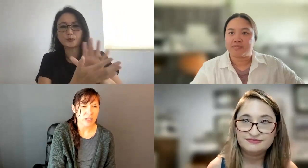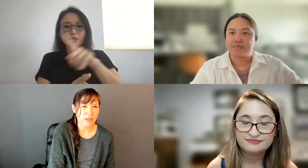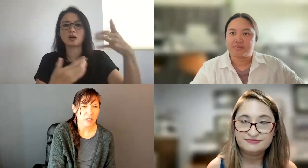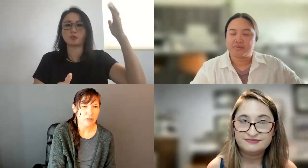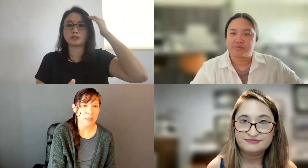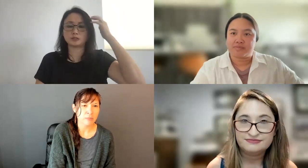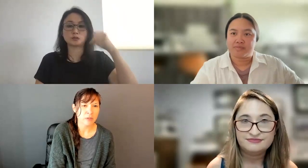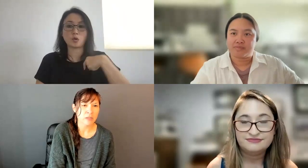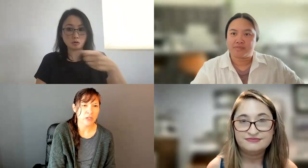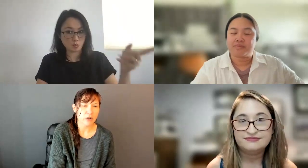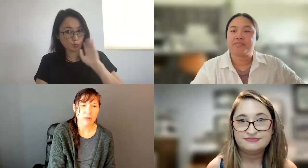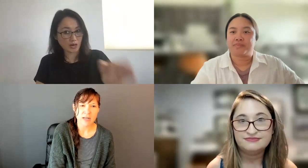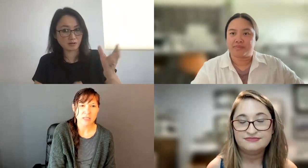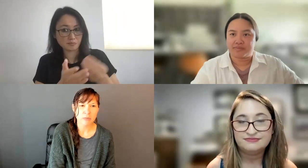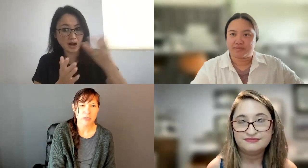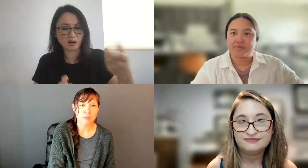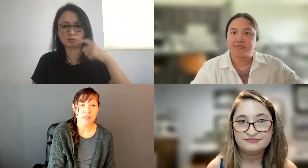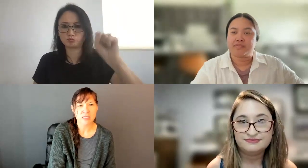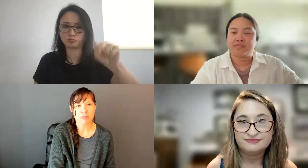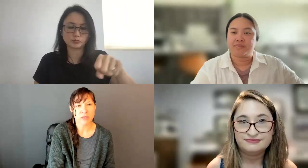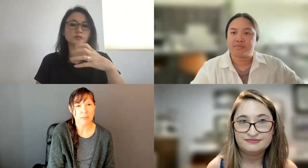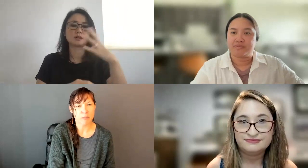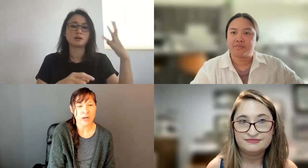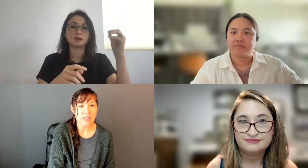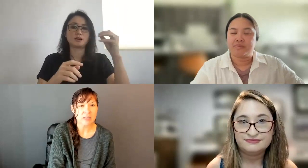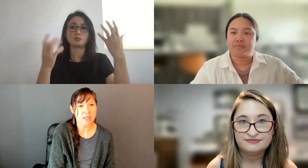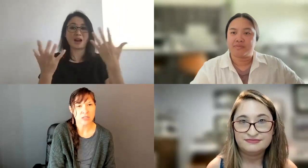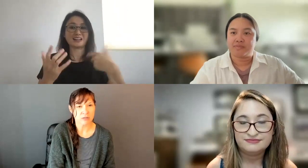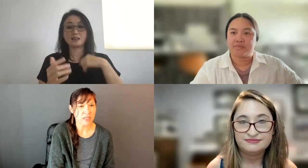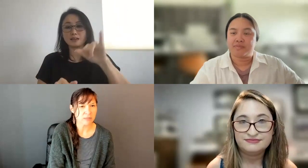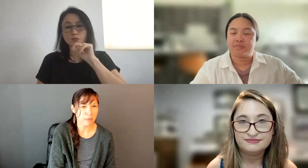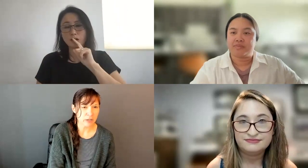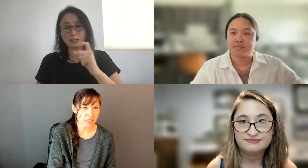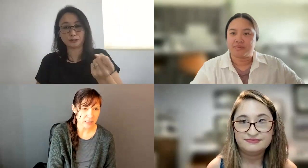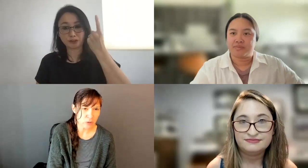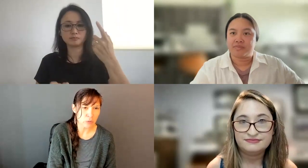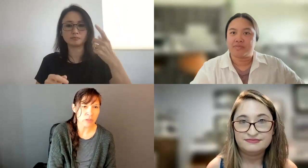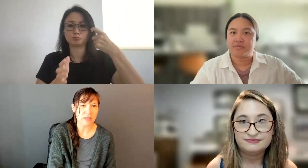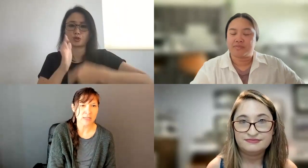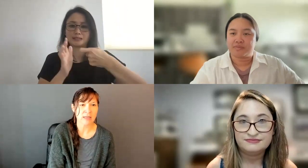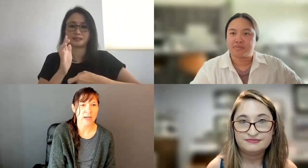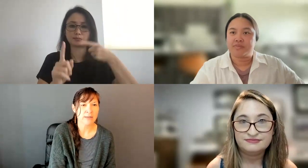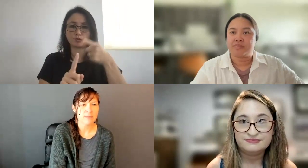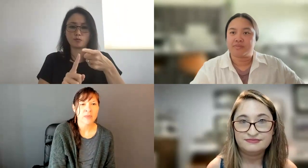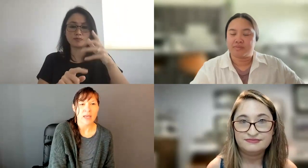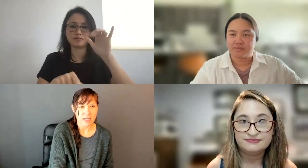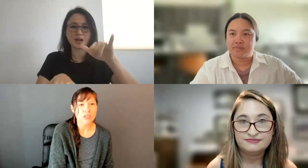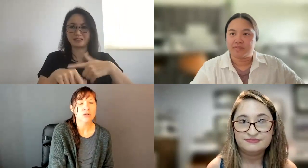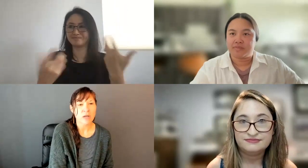So that was something they were already very aware of. And so they said they were interested in buying clothes like that. The one thing I wasn't so sure about was the price point.